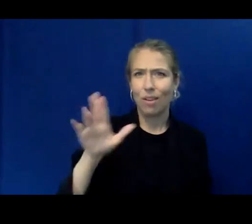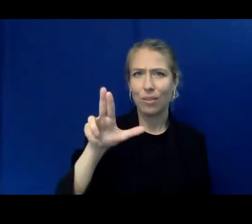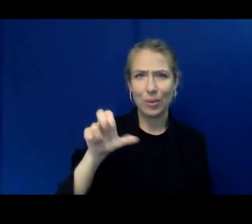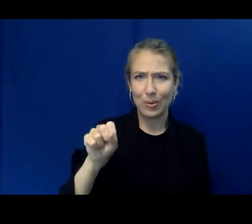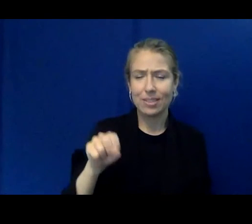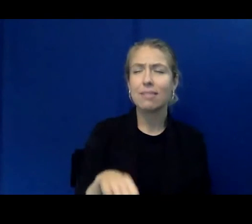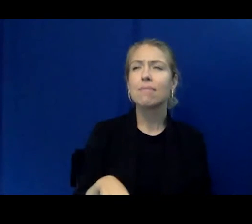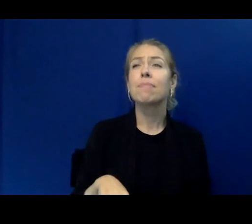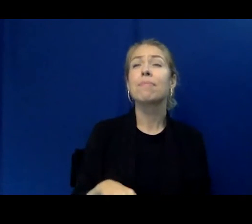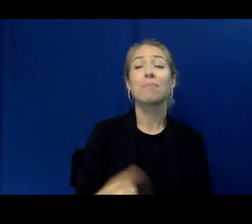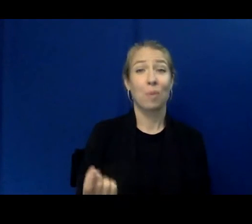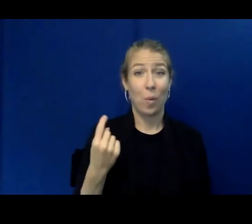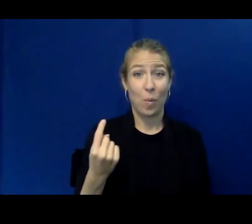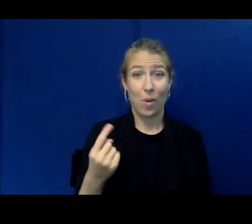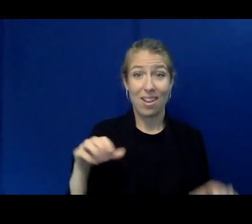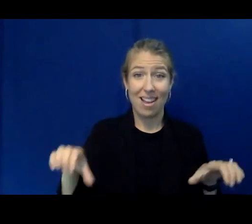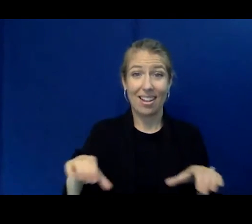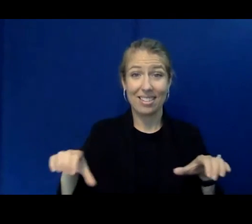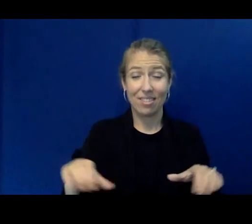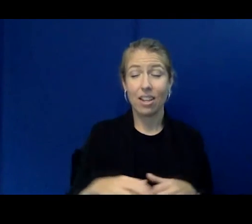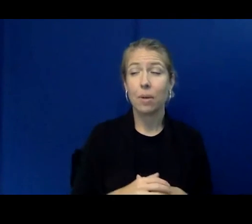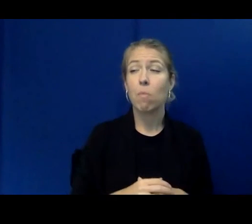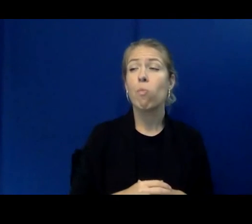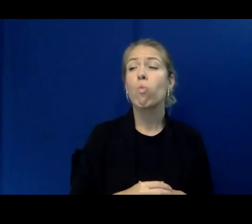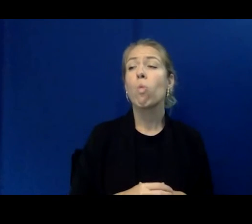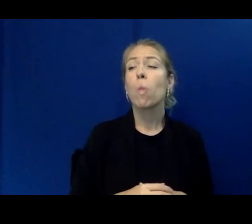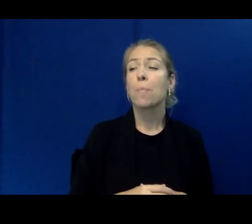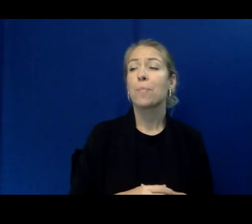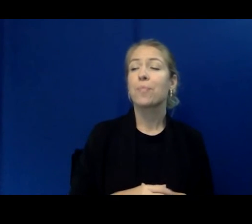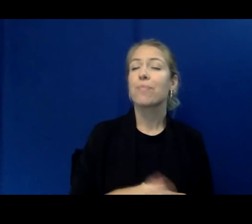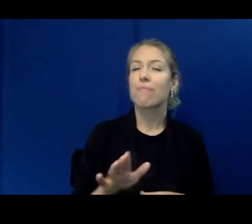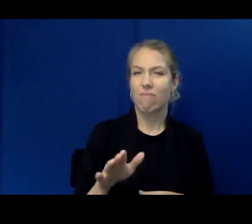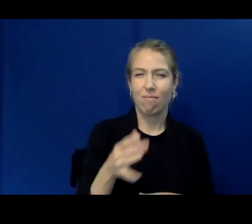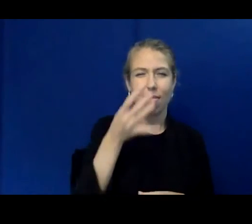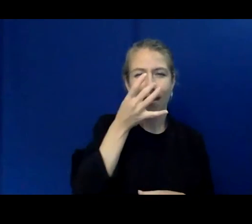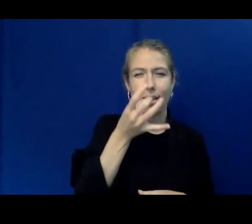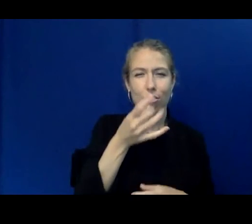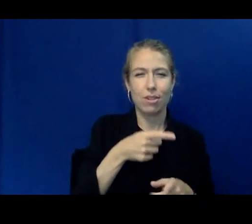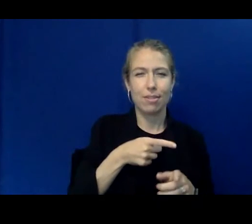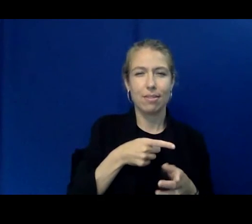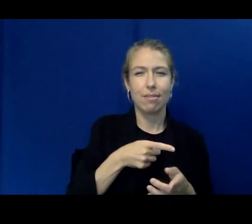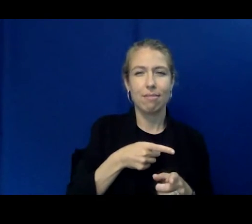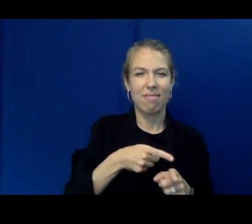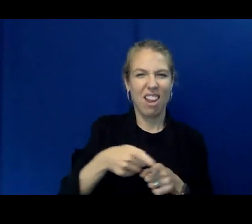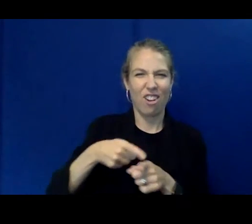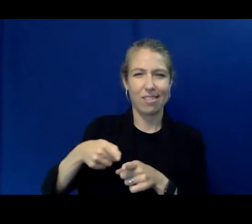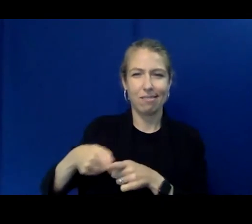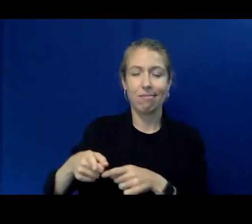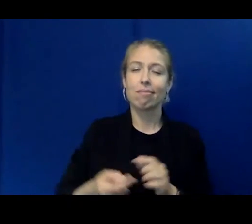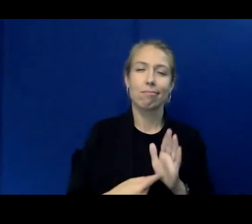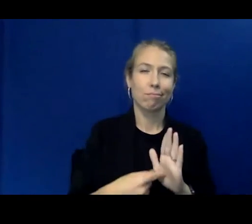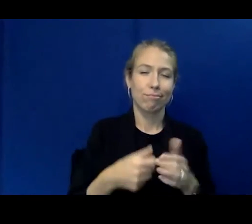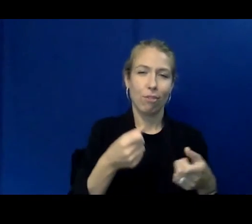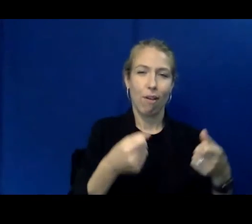that we do is we say, here are some interest areas, for example, automobiles, and so think